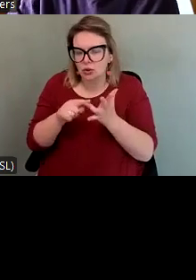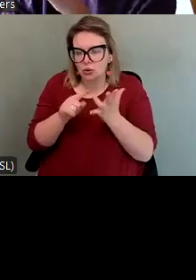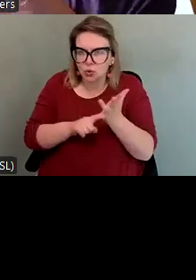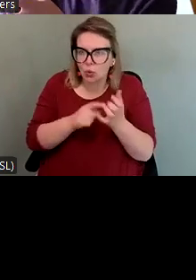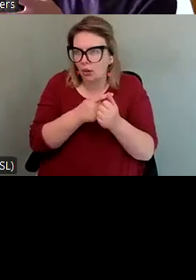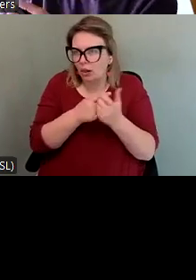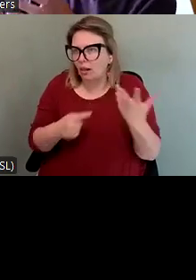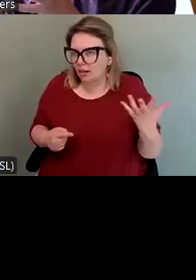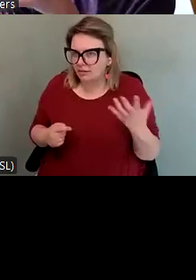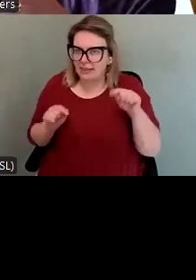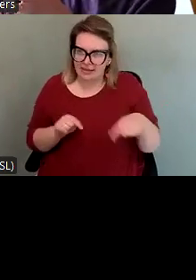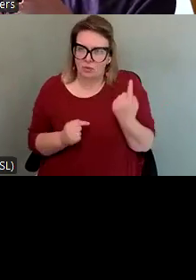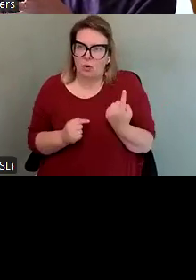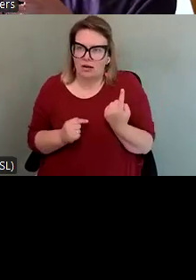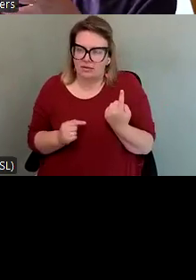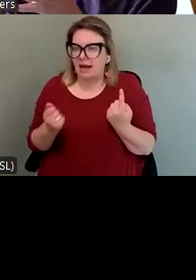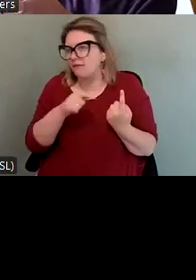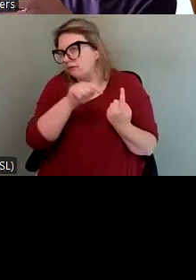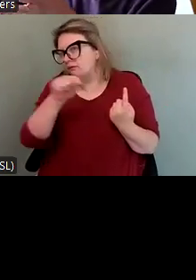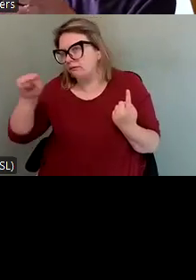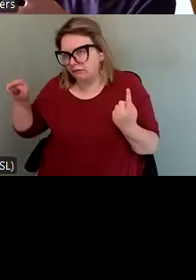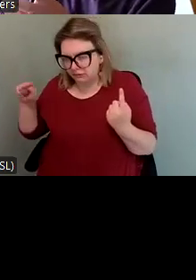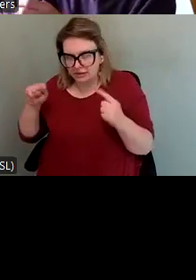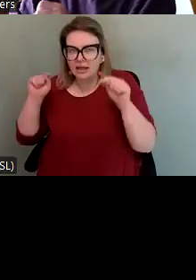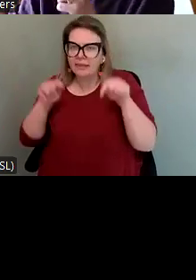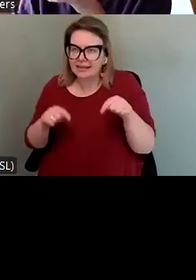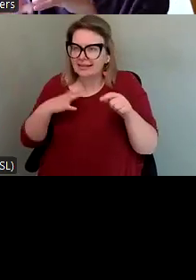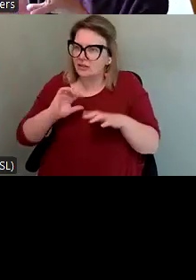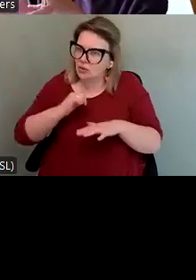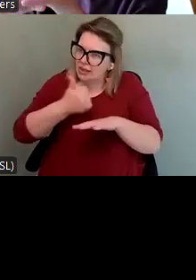You need to configure it, make sure it's tracking the right things for you,